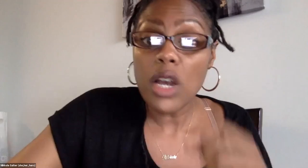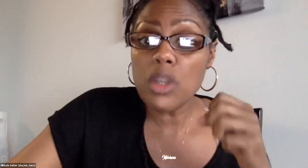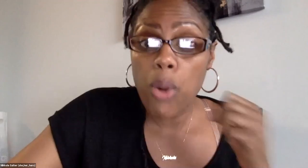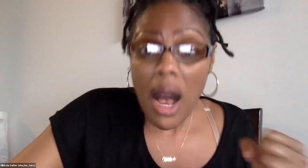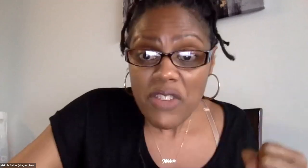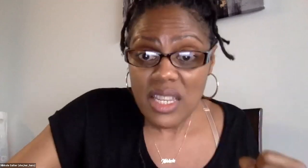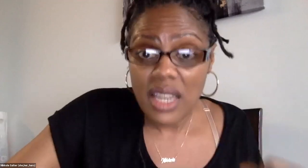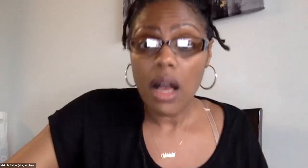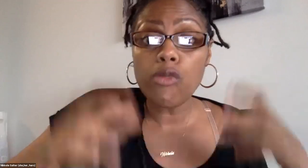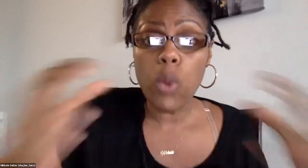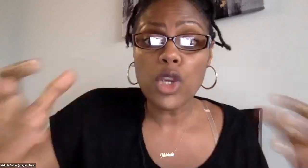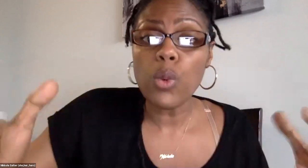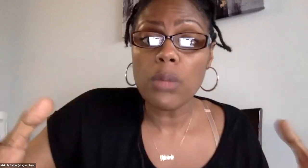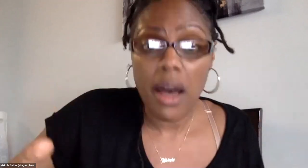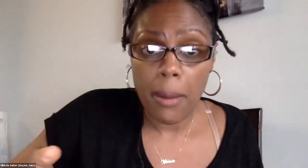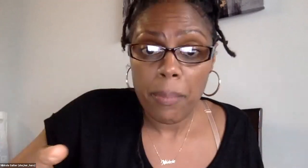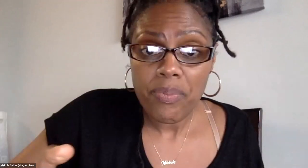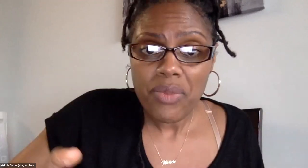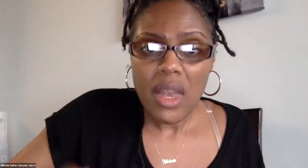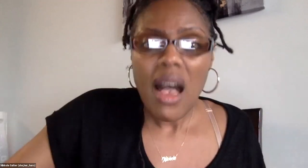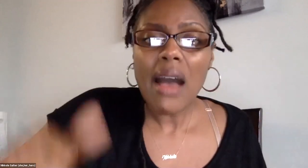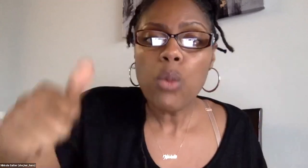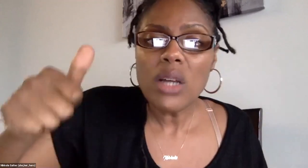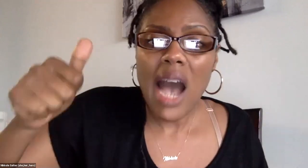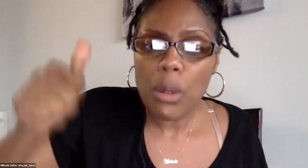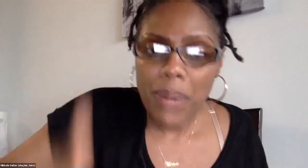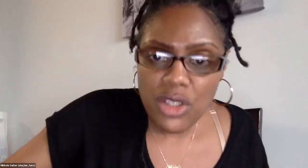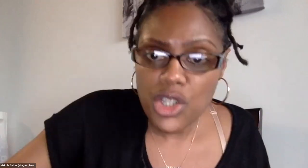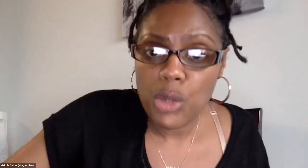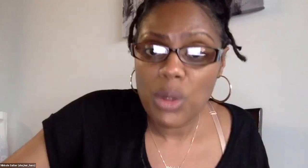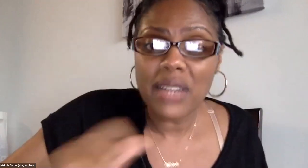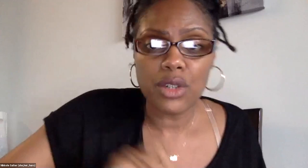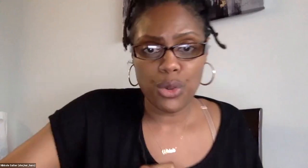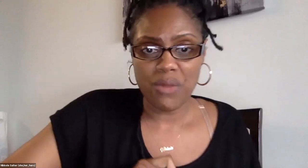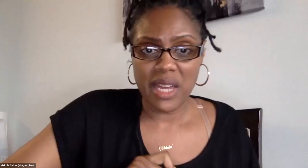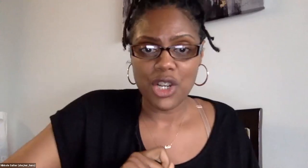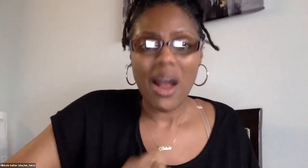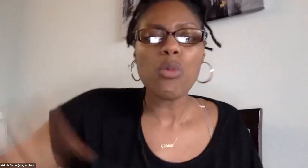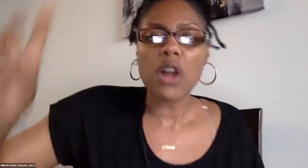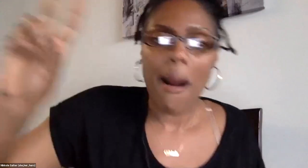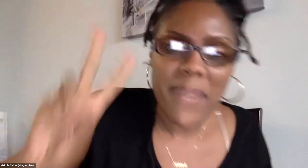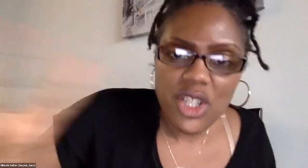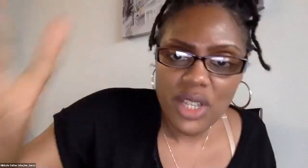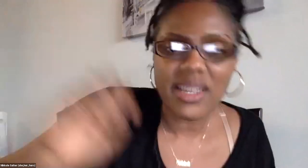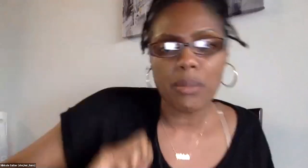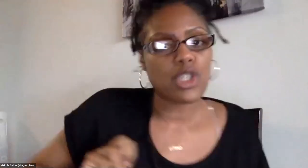tells the prophecy of what you will become. I want our budgets to reflect the Truth of Nature. I want our mission statements